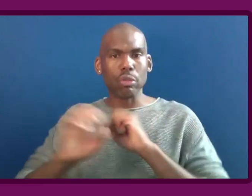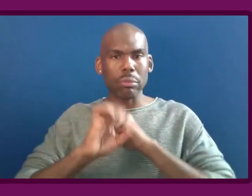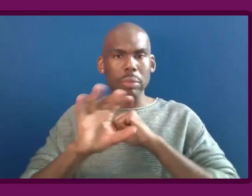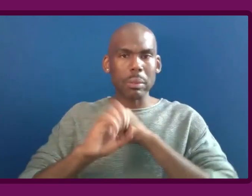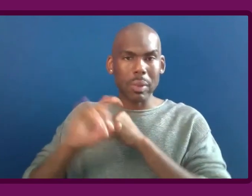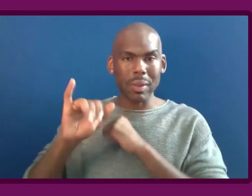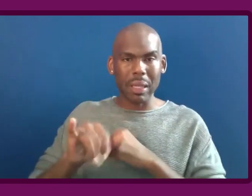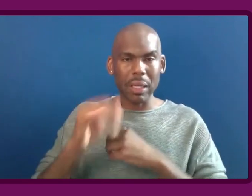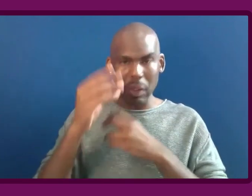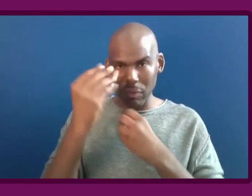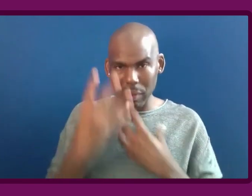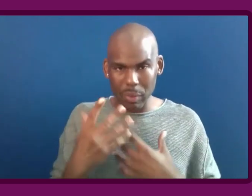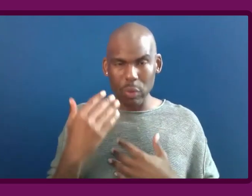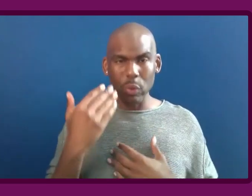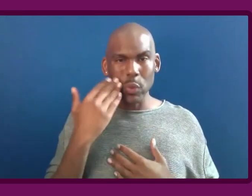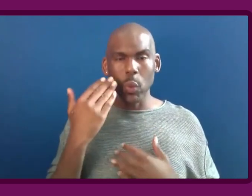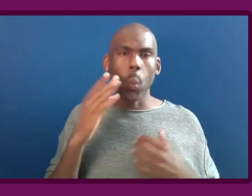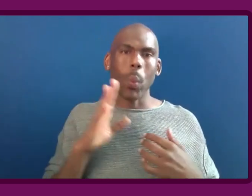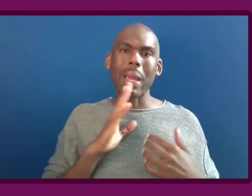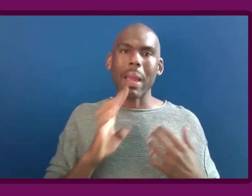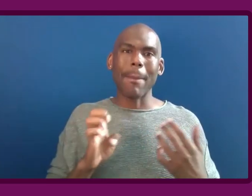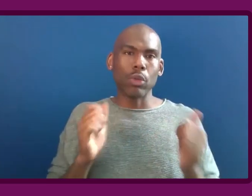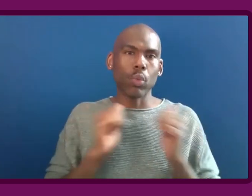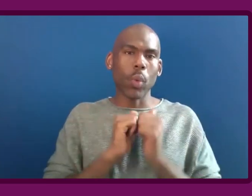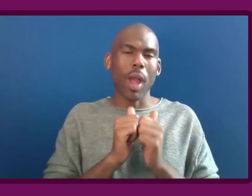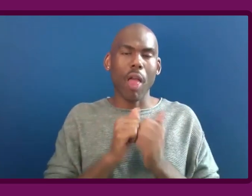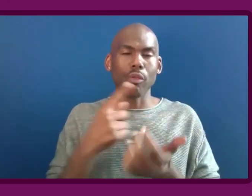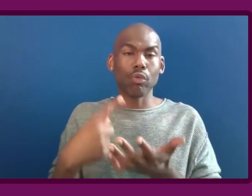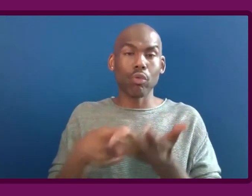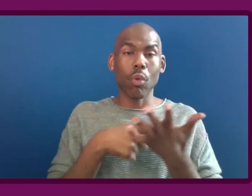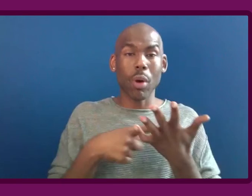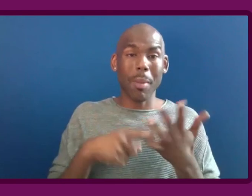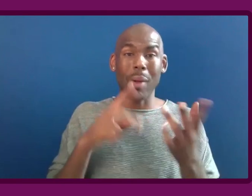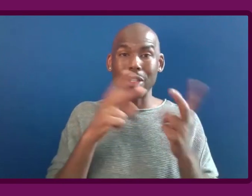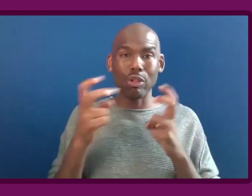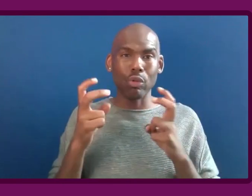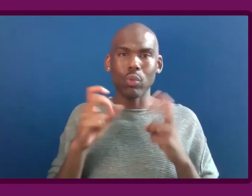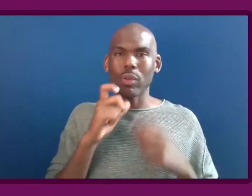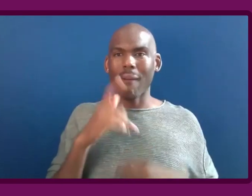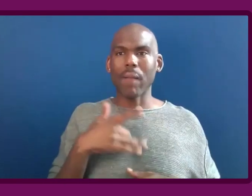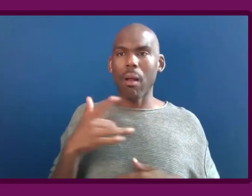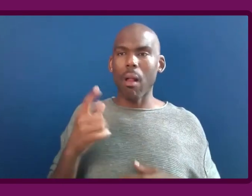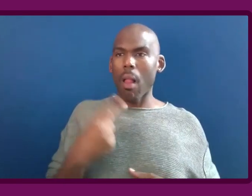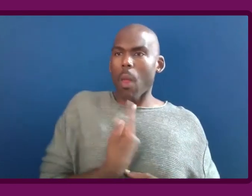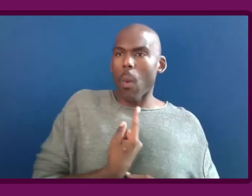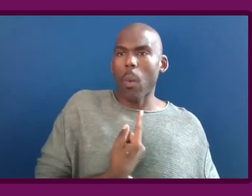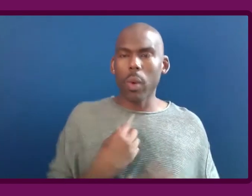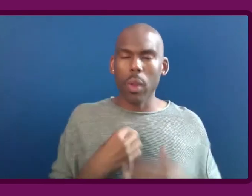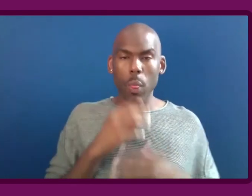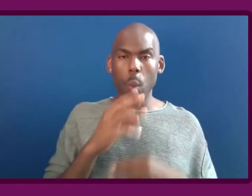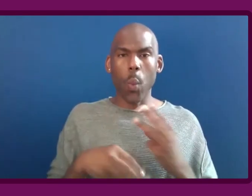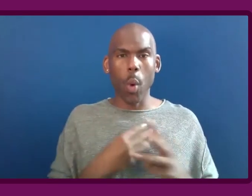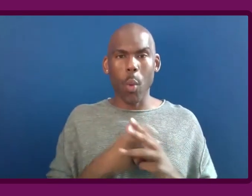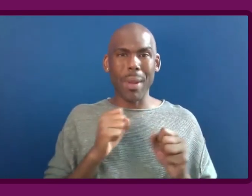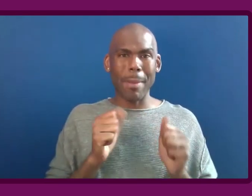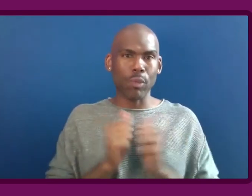a platform that we call Disability Talks. We talk about issues from the perspective of women with disabilities. It has been amazing because we've been able to talk